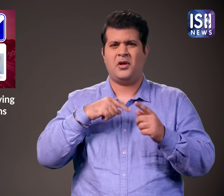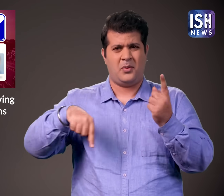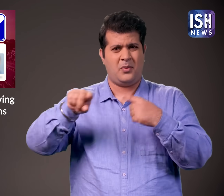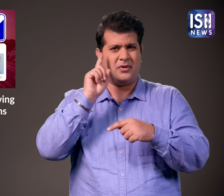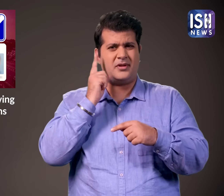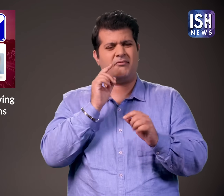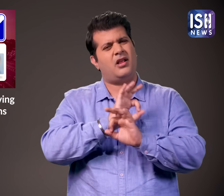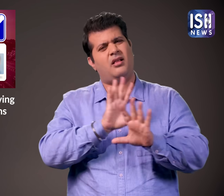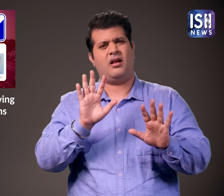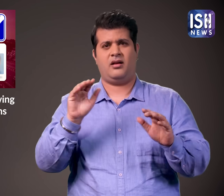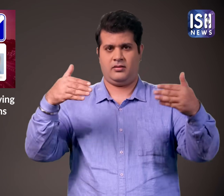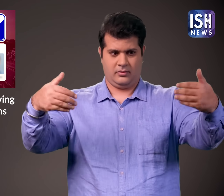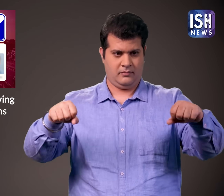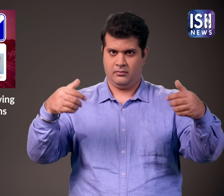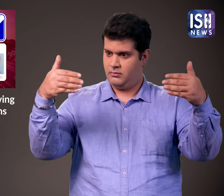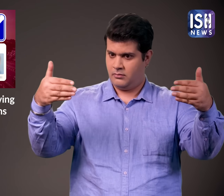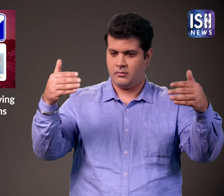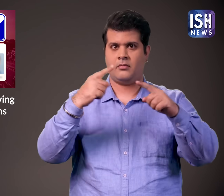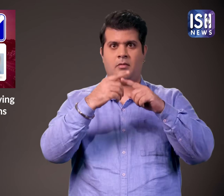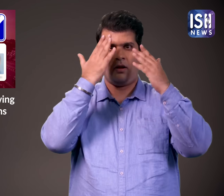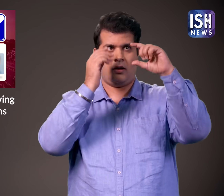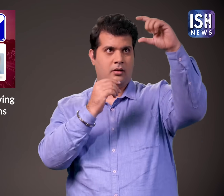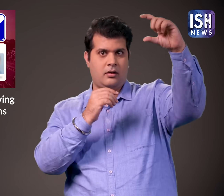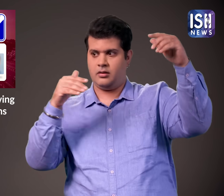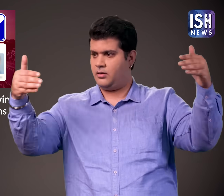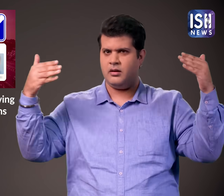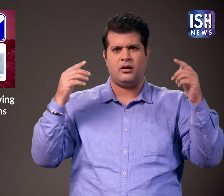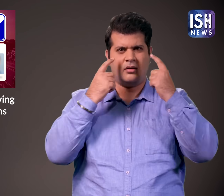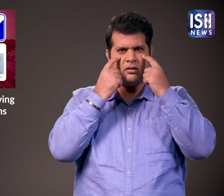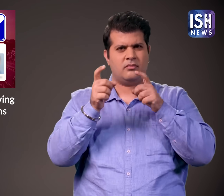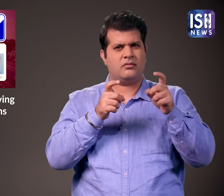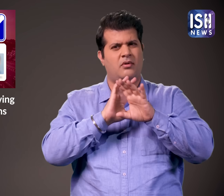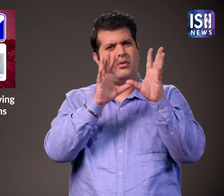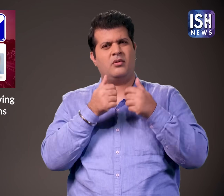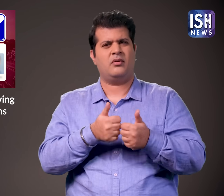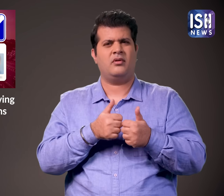He also said that using rear-view and side mirrors helps Deaf drivers stay aware